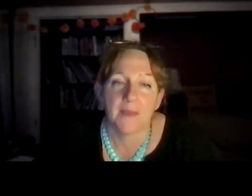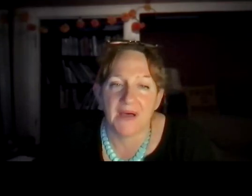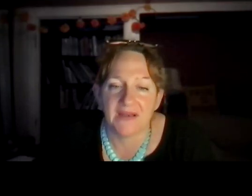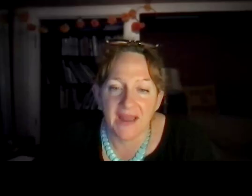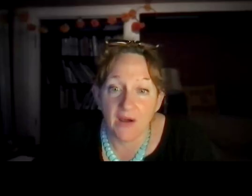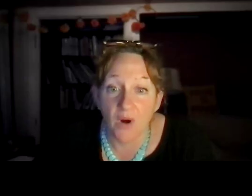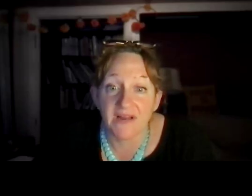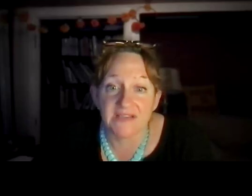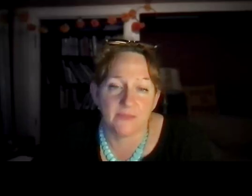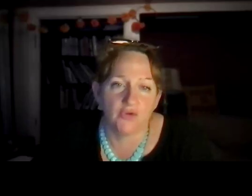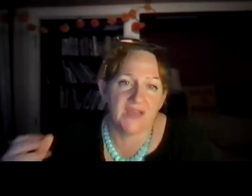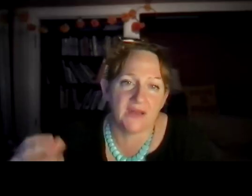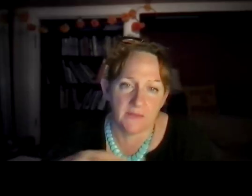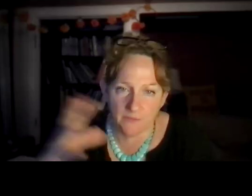Meriah: But now I wanted to move it.